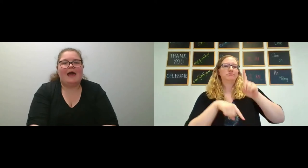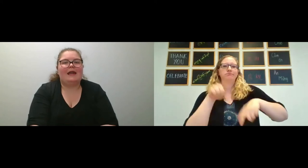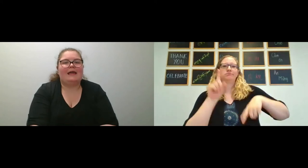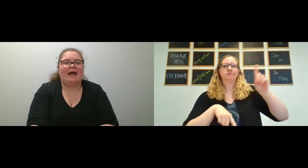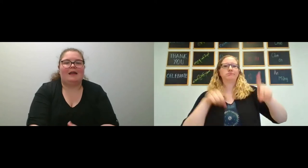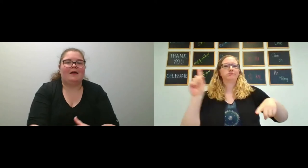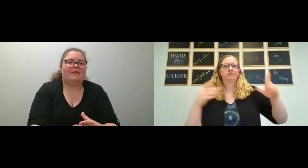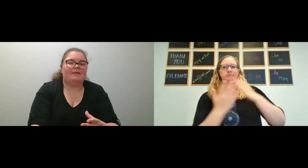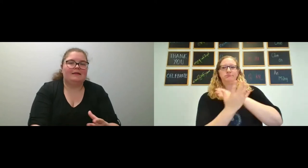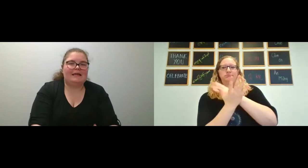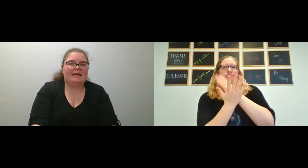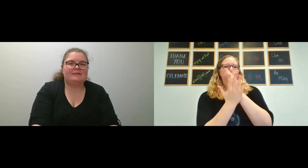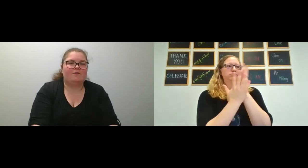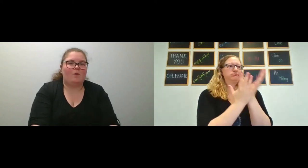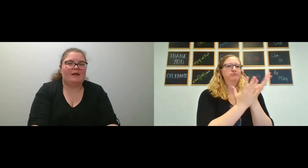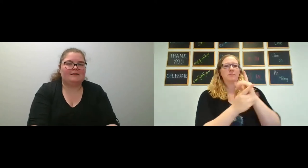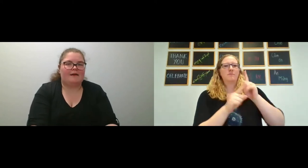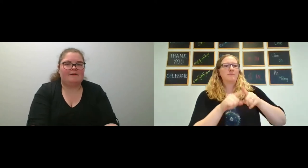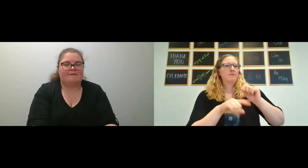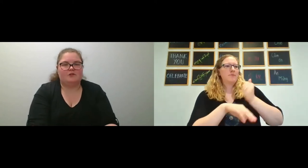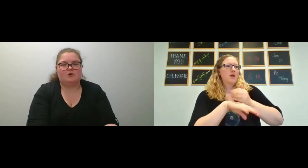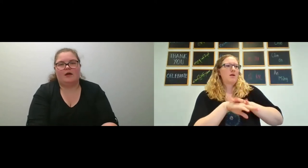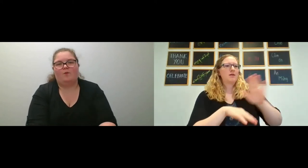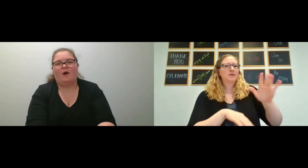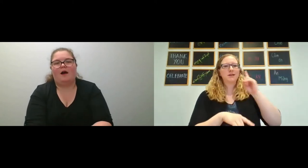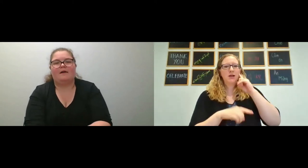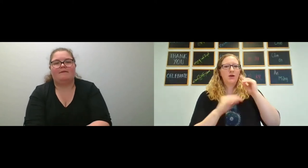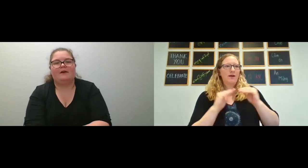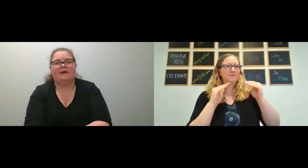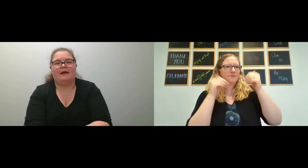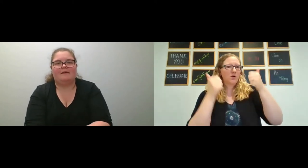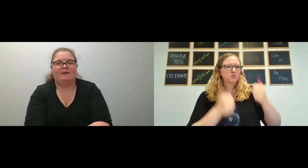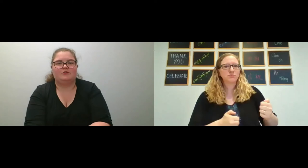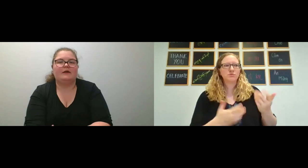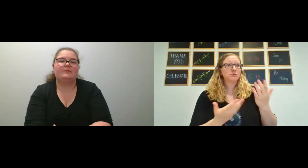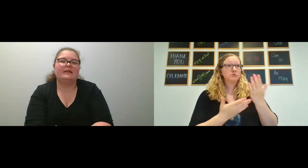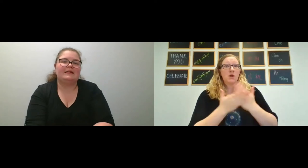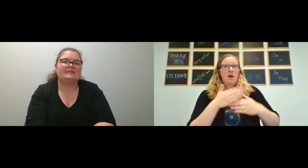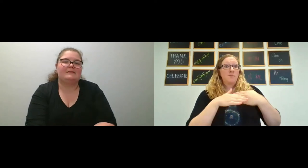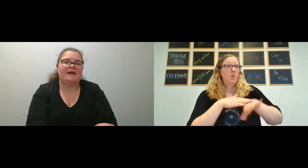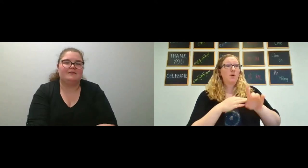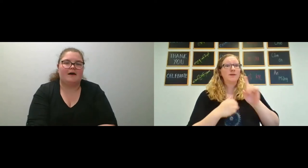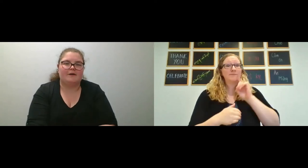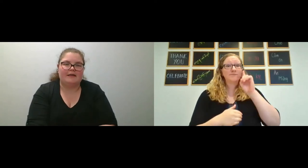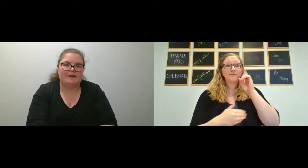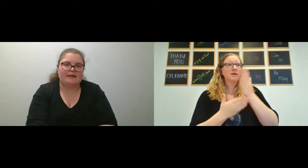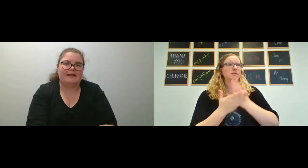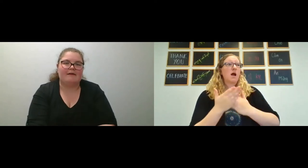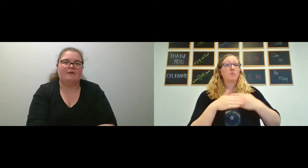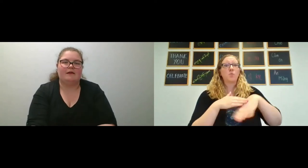And again, the needs of one Deaf individual and one hard of hearing individual, it really does depend on their hearing level